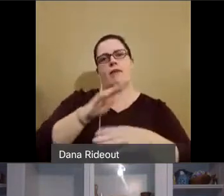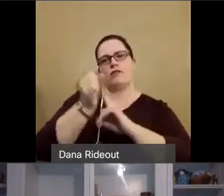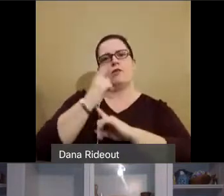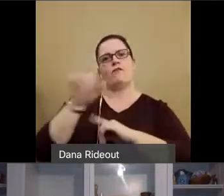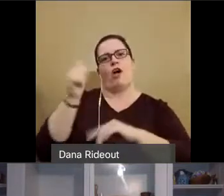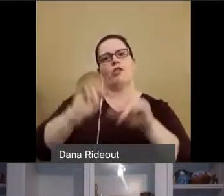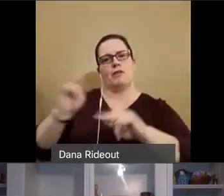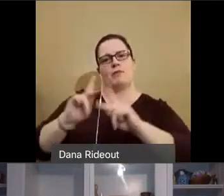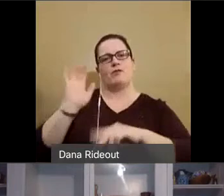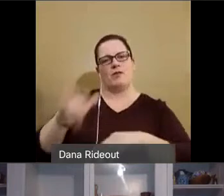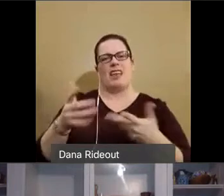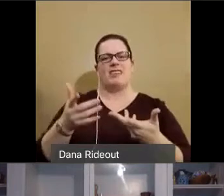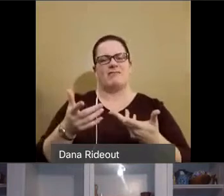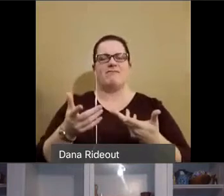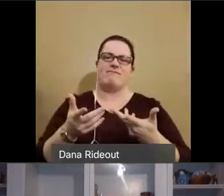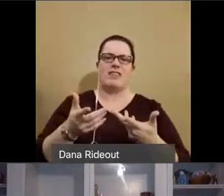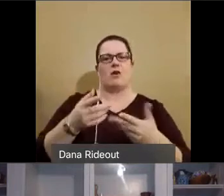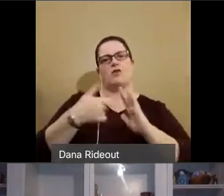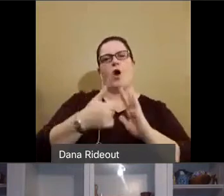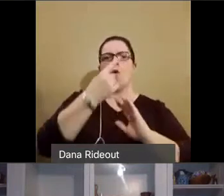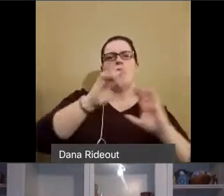People brings about harms to another set and sometimes.